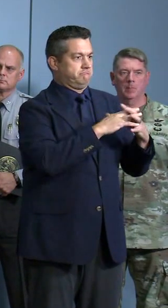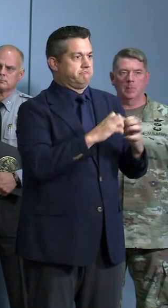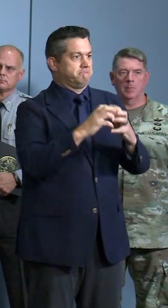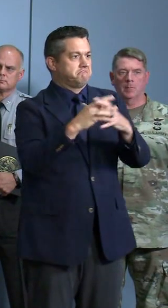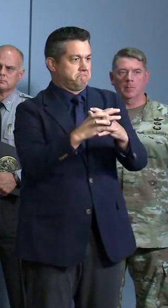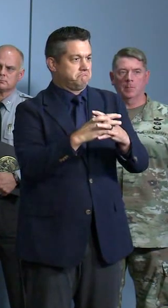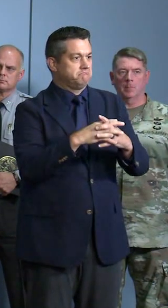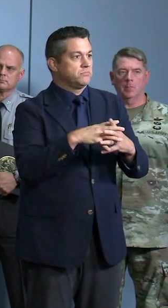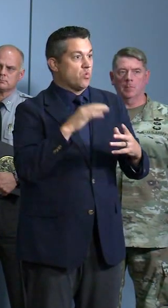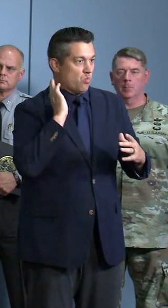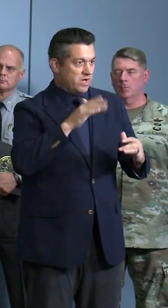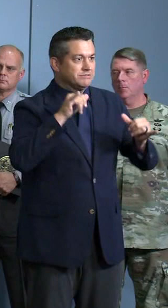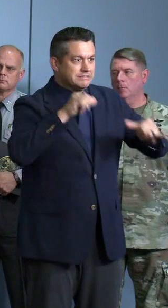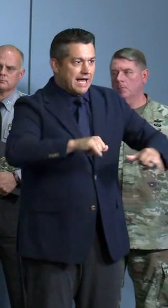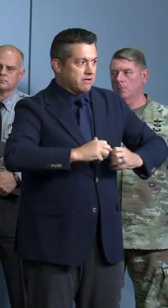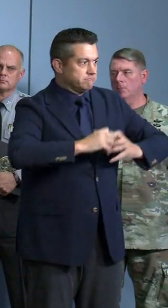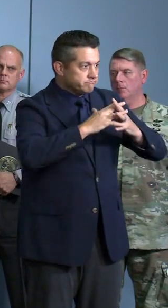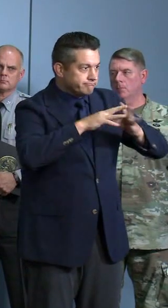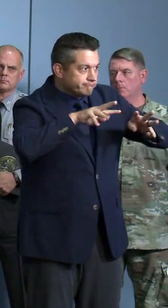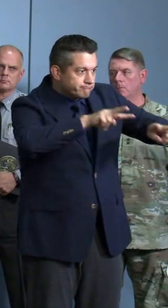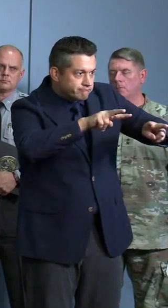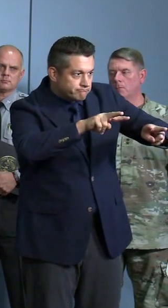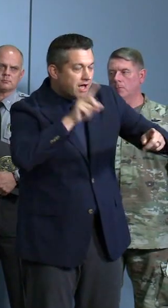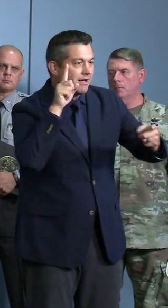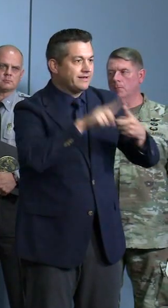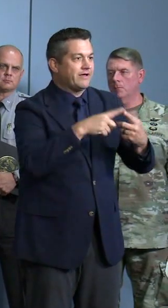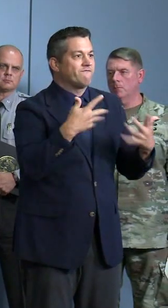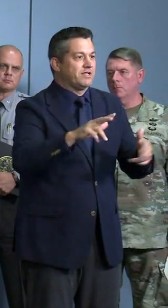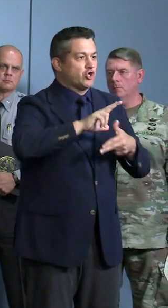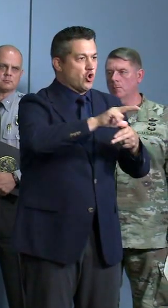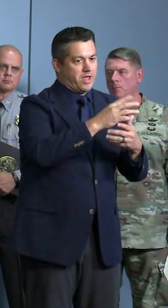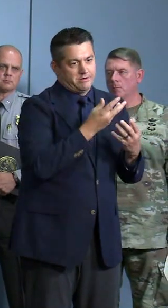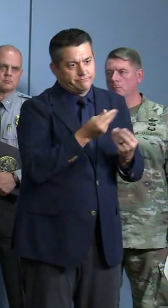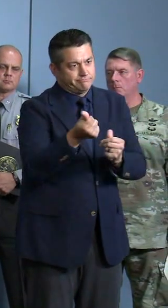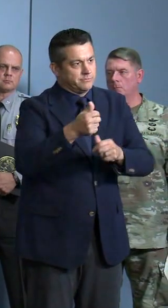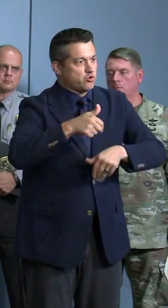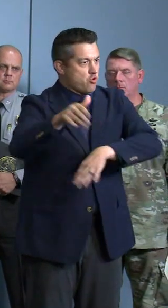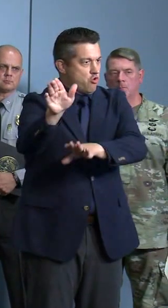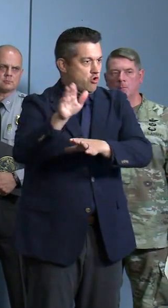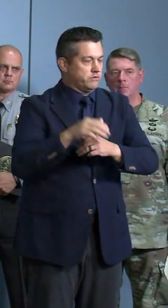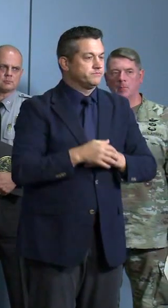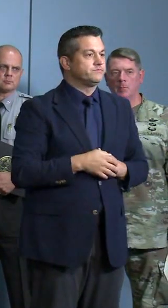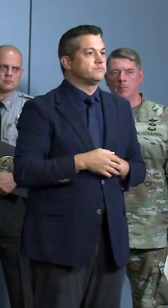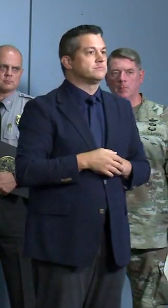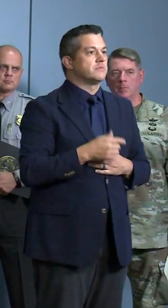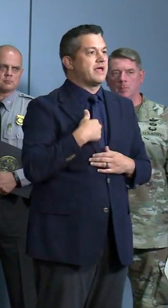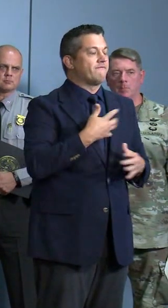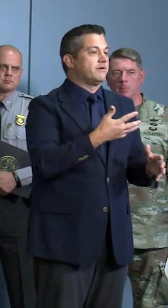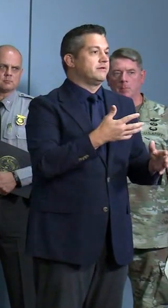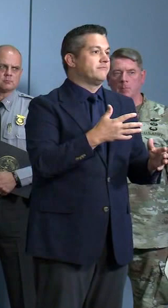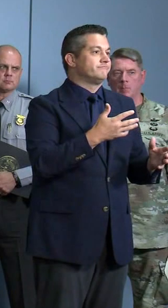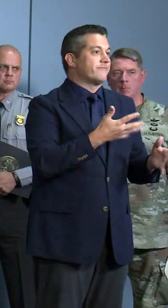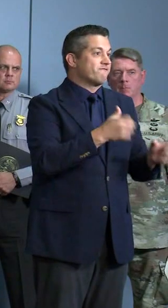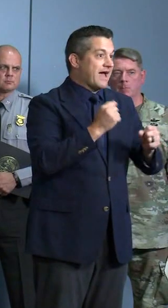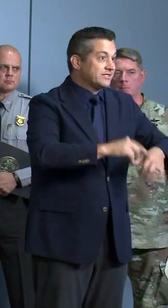from Hurricane Idalia has passed . Our concerns for this event are widespread. Heavy rains with